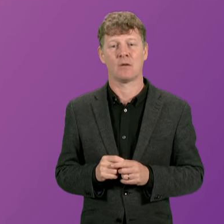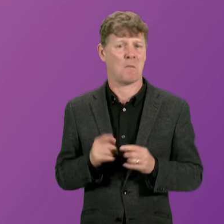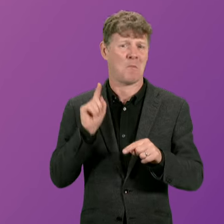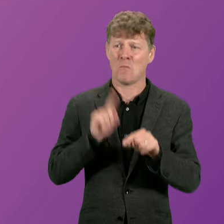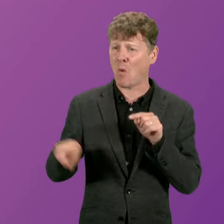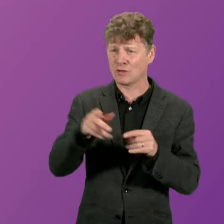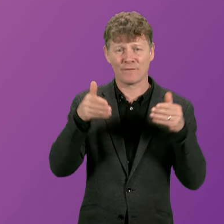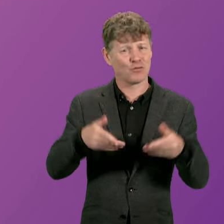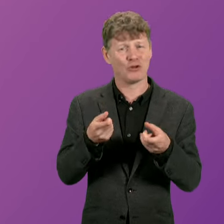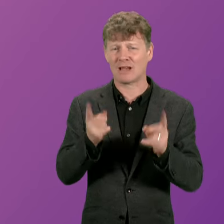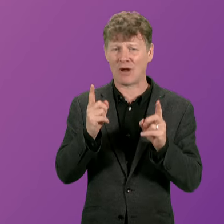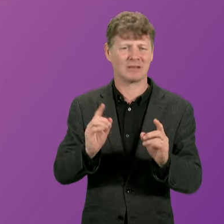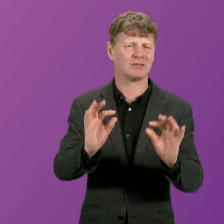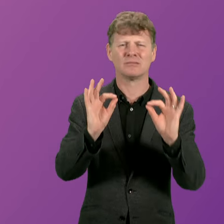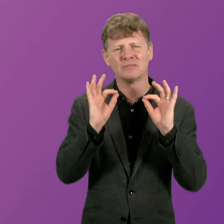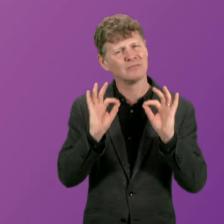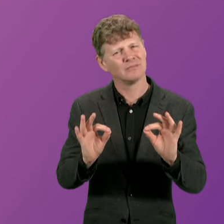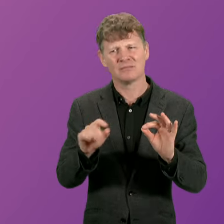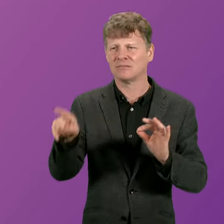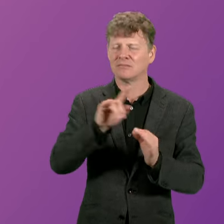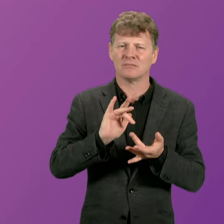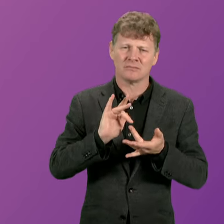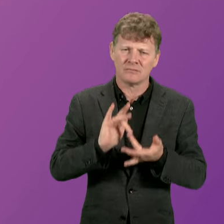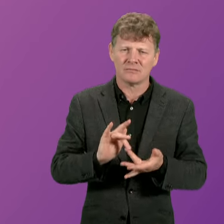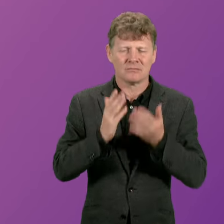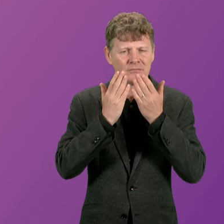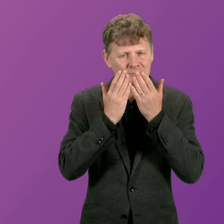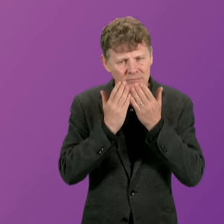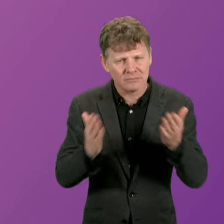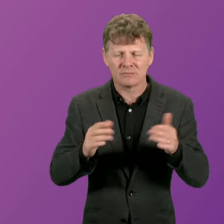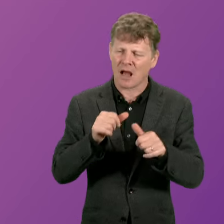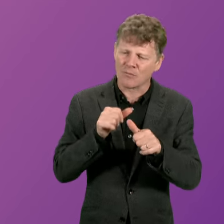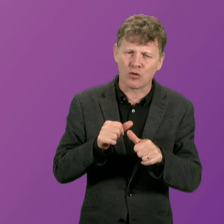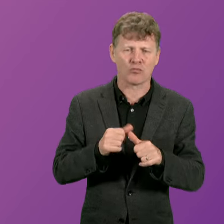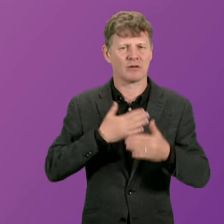directors will operate with integrity and appropriateness at all times,